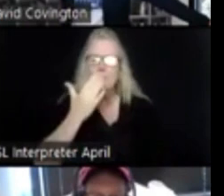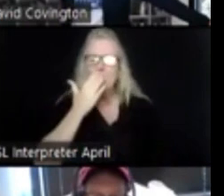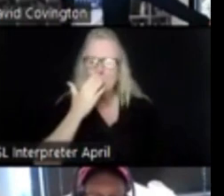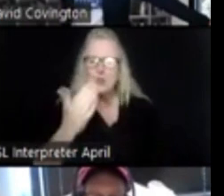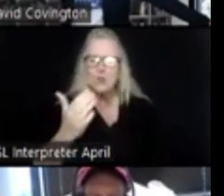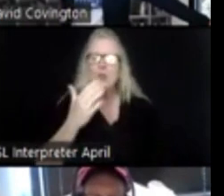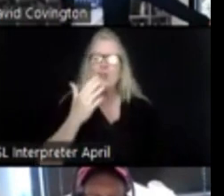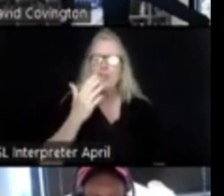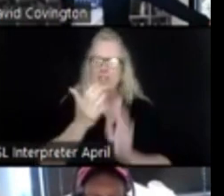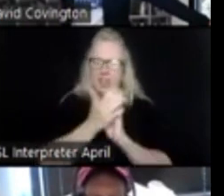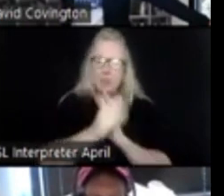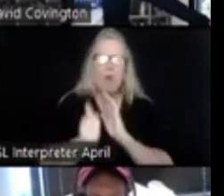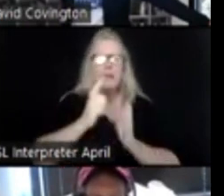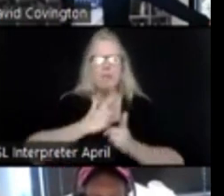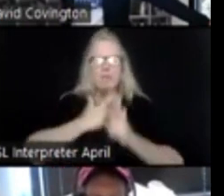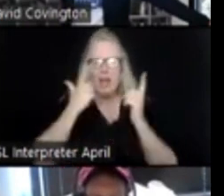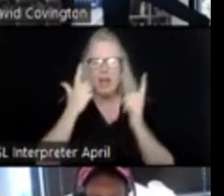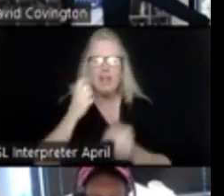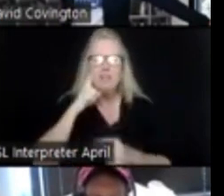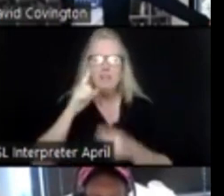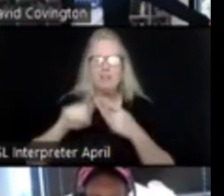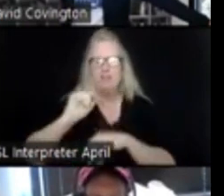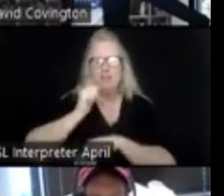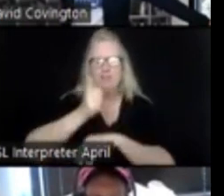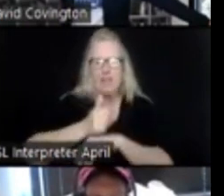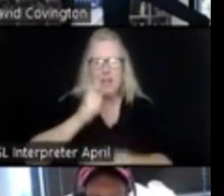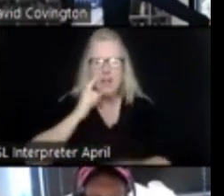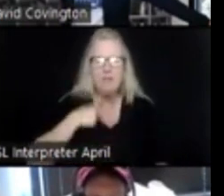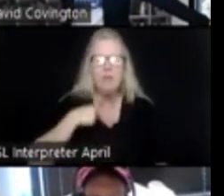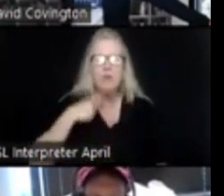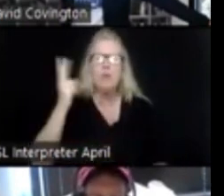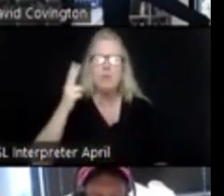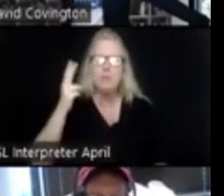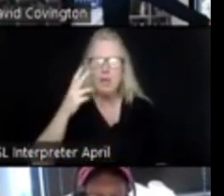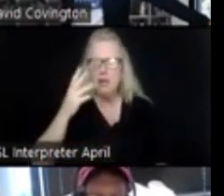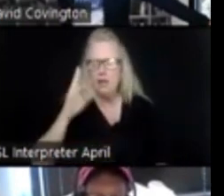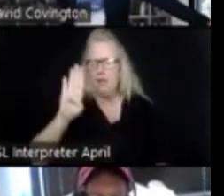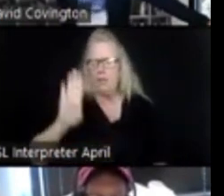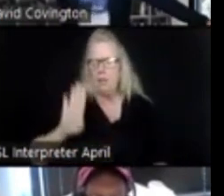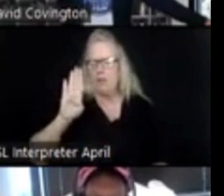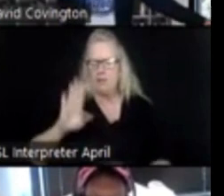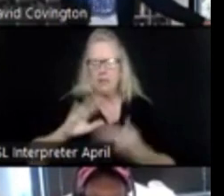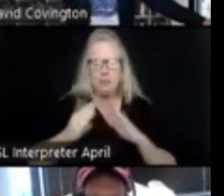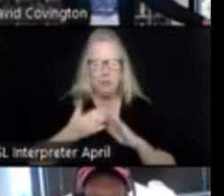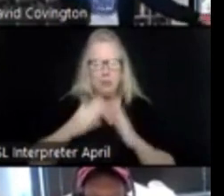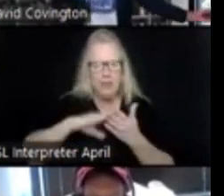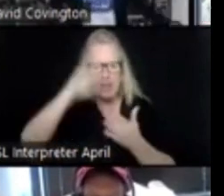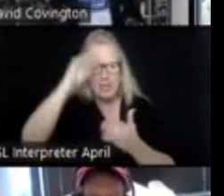COFOUNDER OF THE METRO BOSTON RECOVERY COMMUNITY AND DISABILITY RIGHTS ADVOCATE.